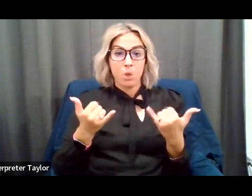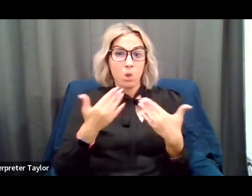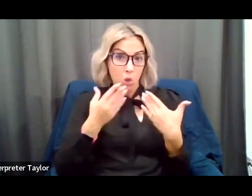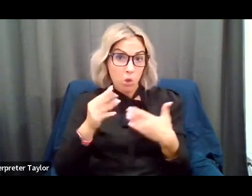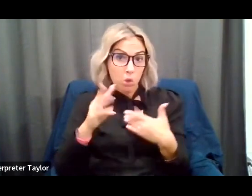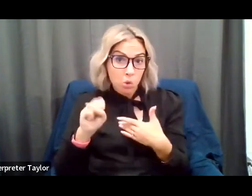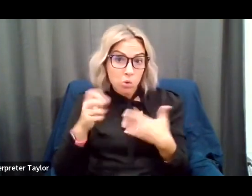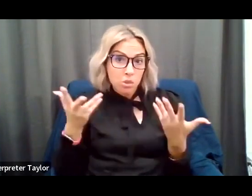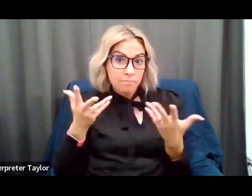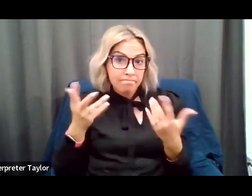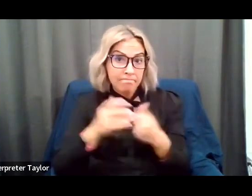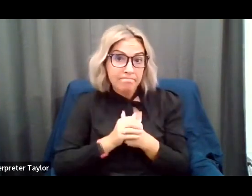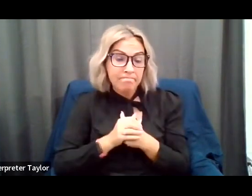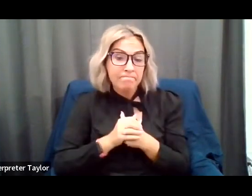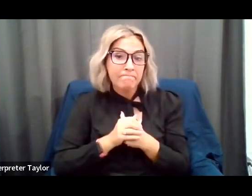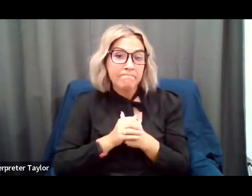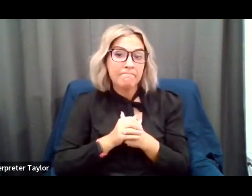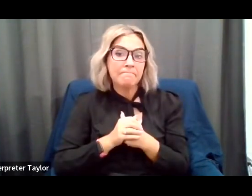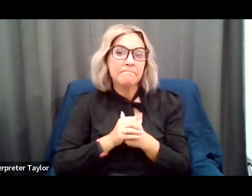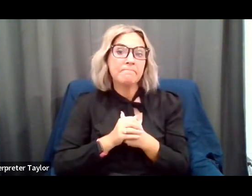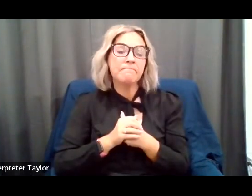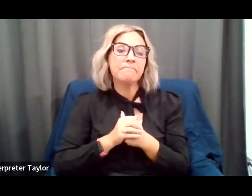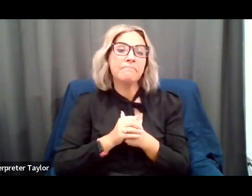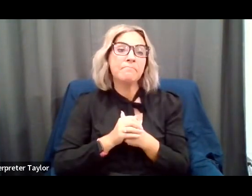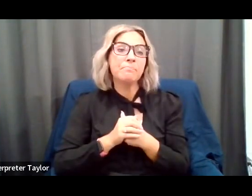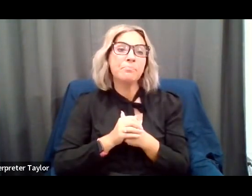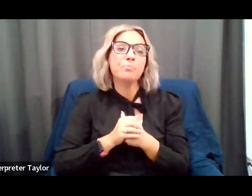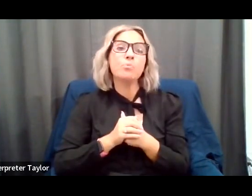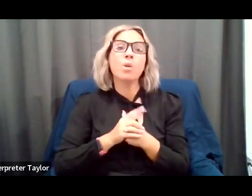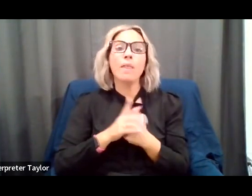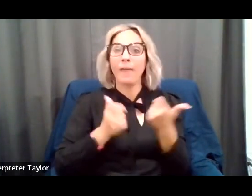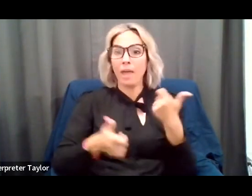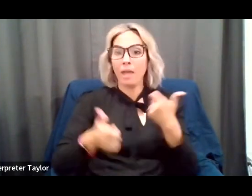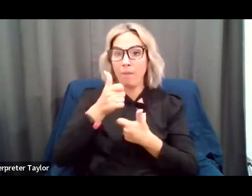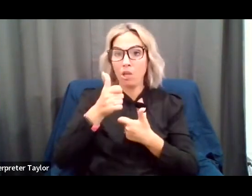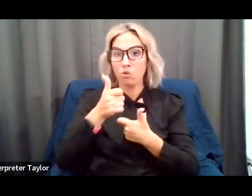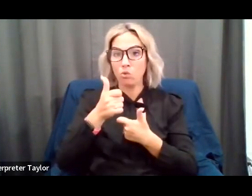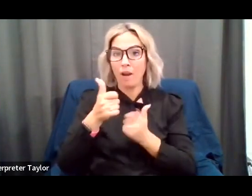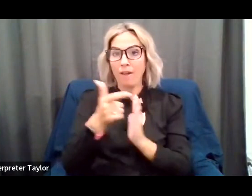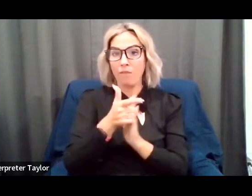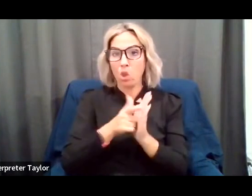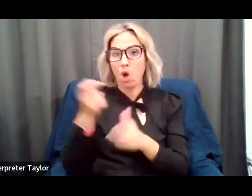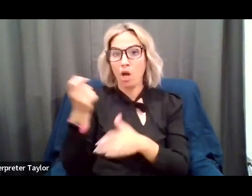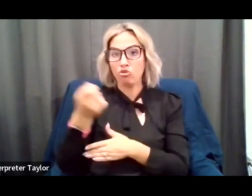is, an administrative law judge ruled recently,